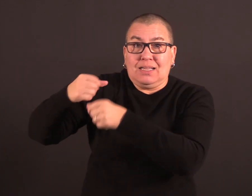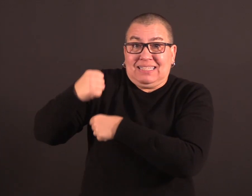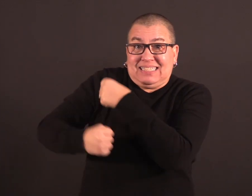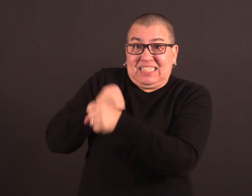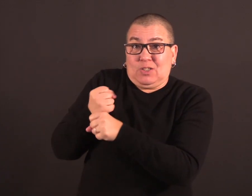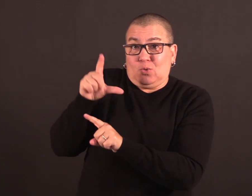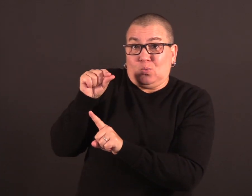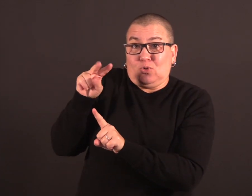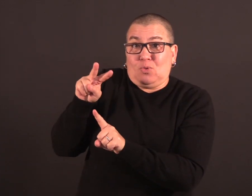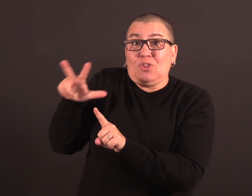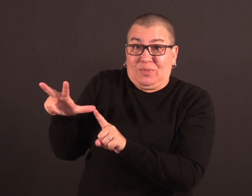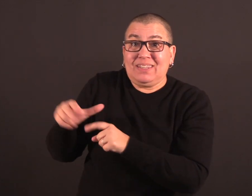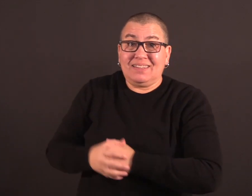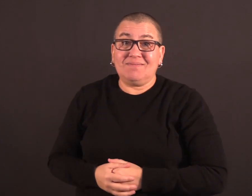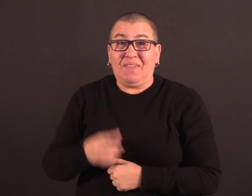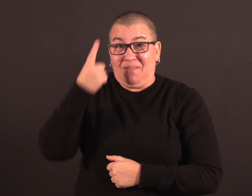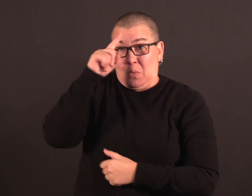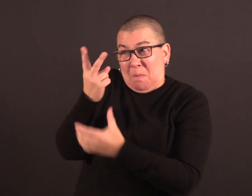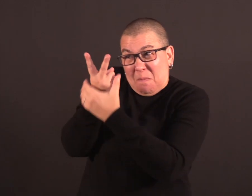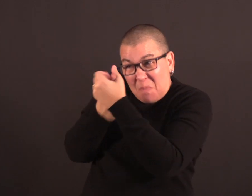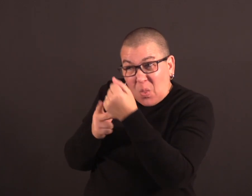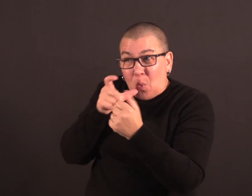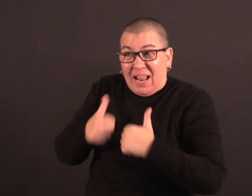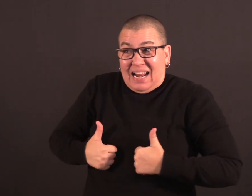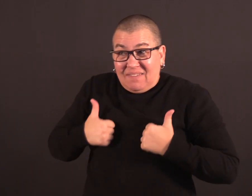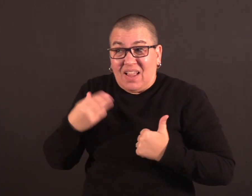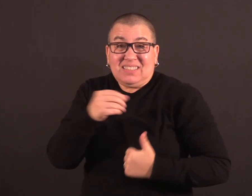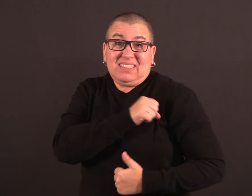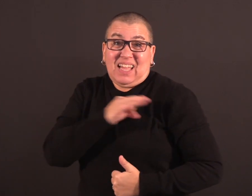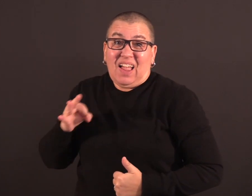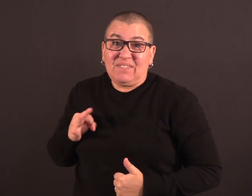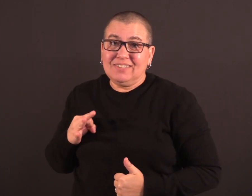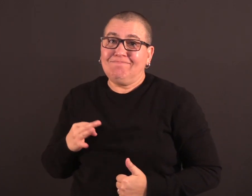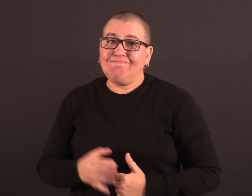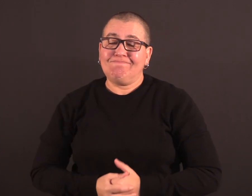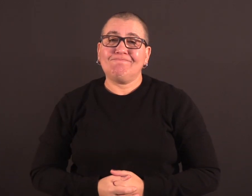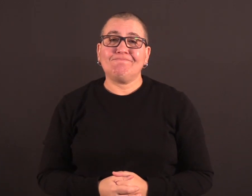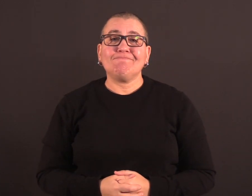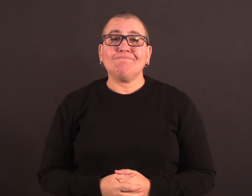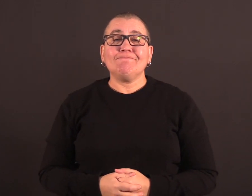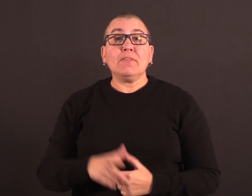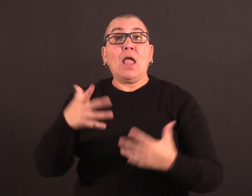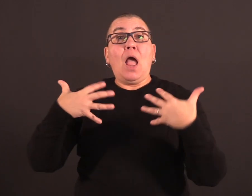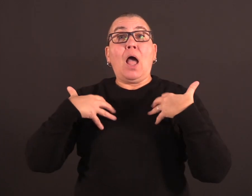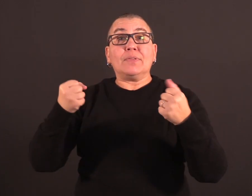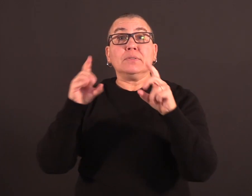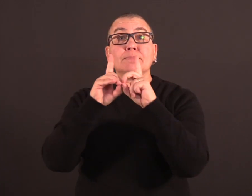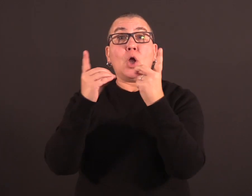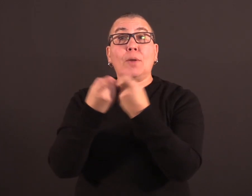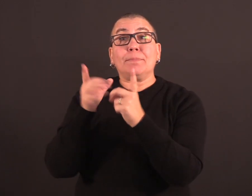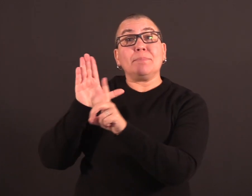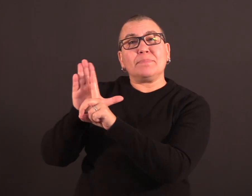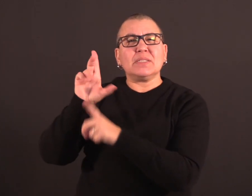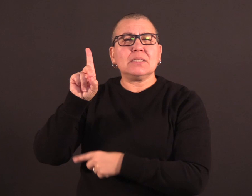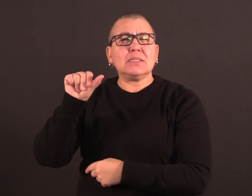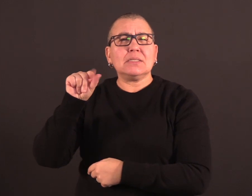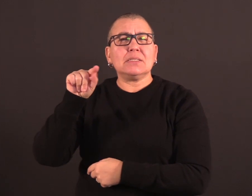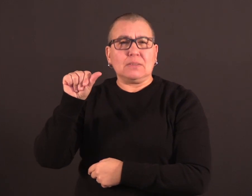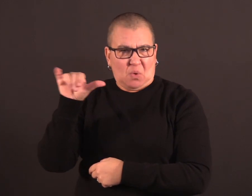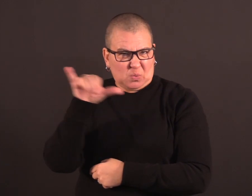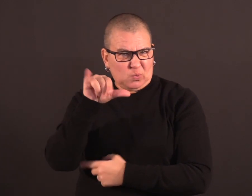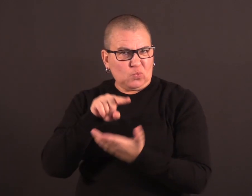facilities is higher than it has been in the entire year—for both residents and staff.